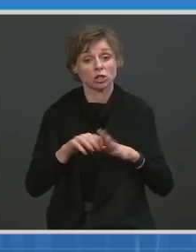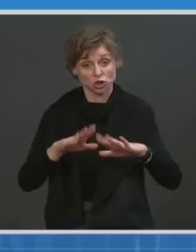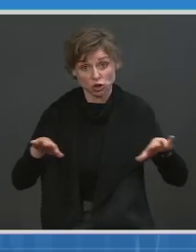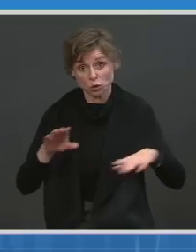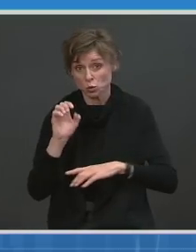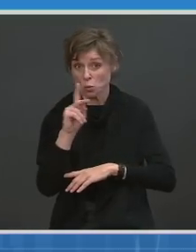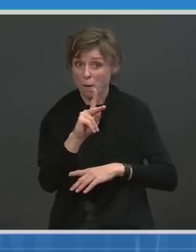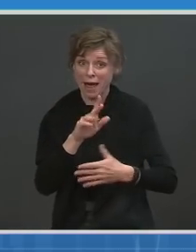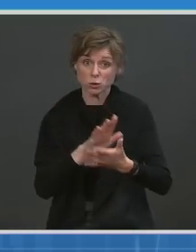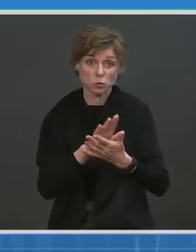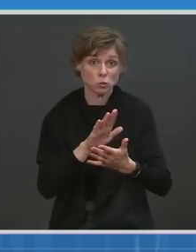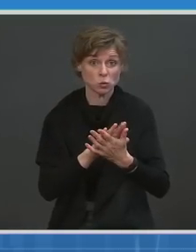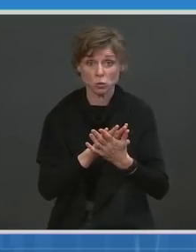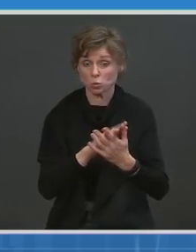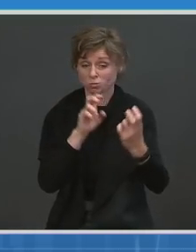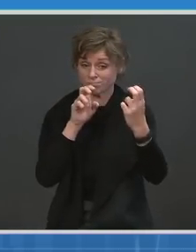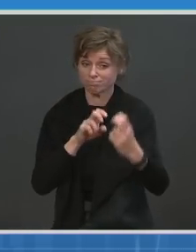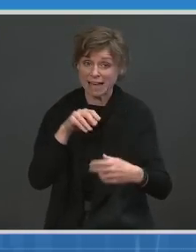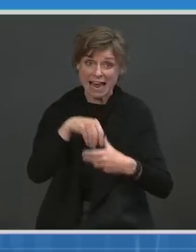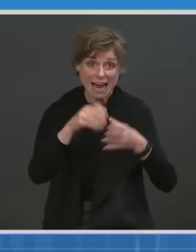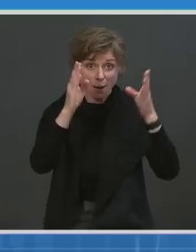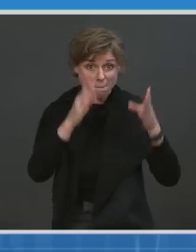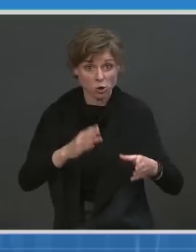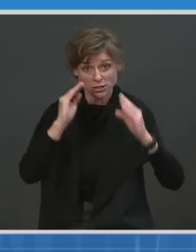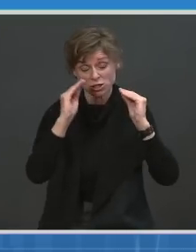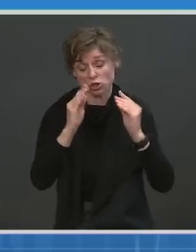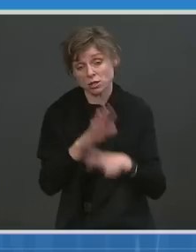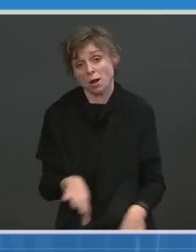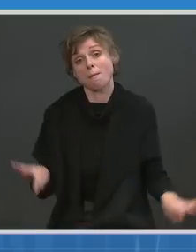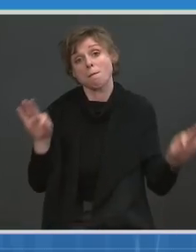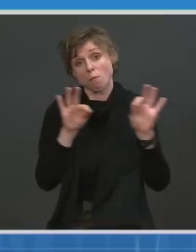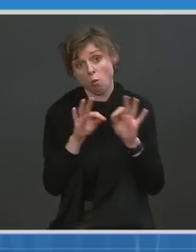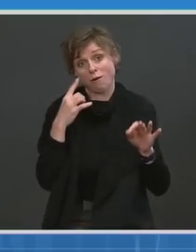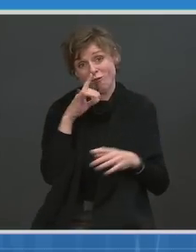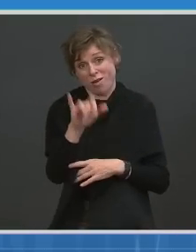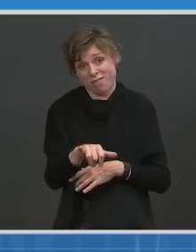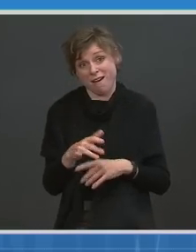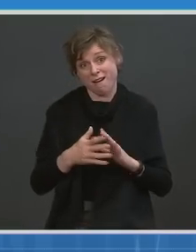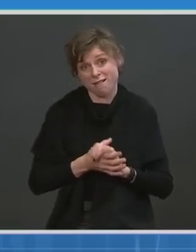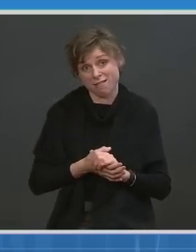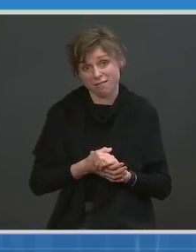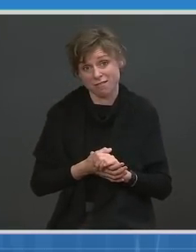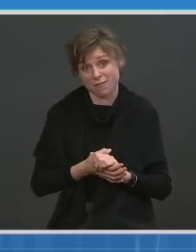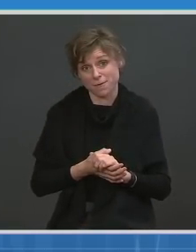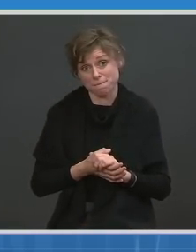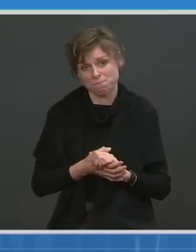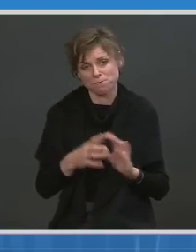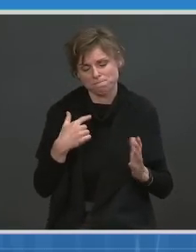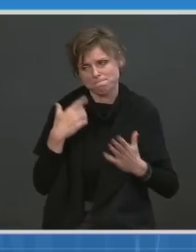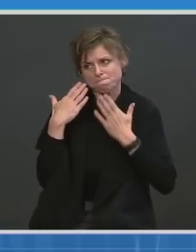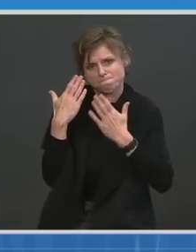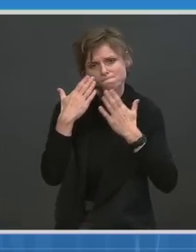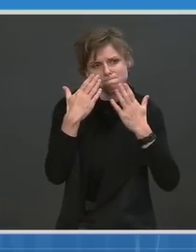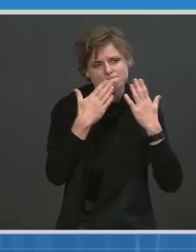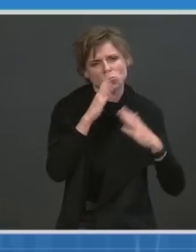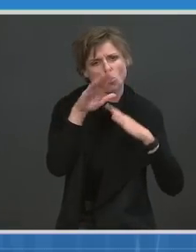is a critical first step in doing so. I'm grateful to all the scientists who have produced the evidence to address the key question,